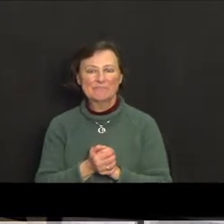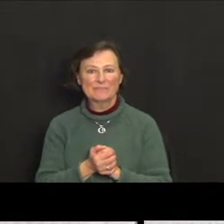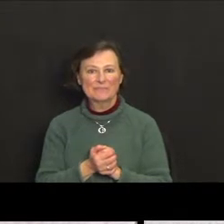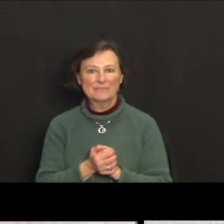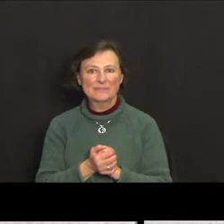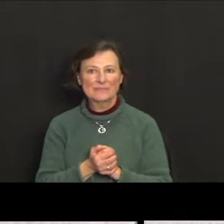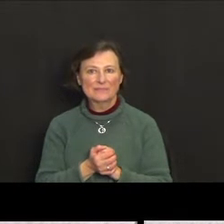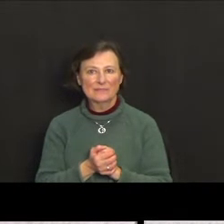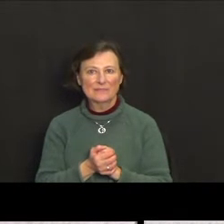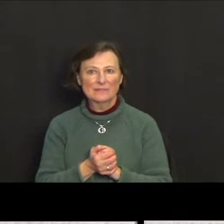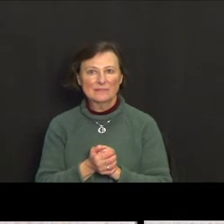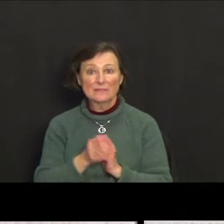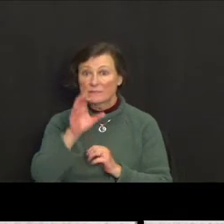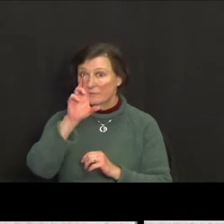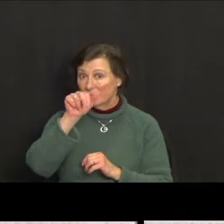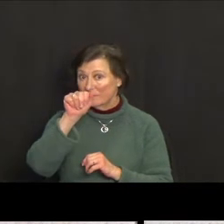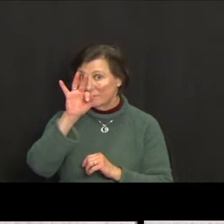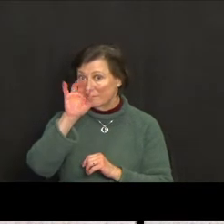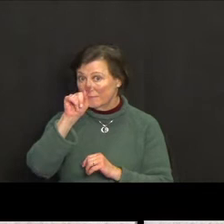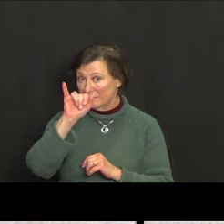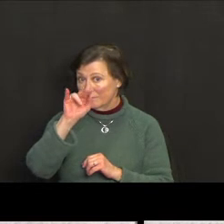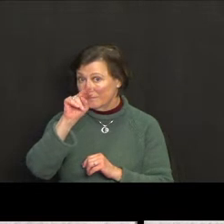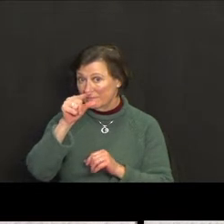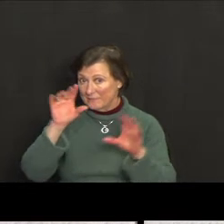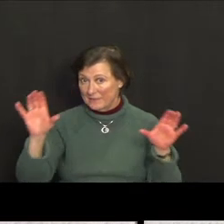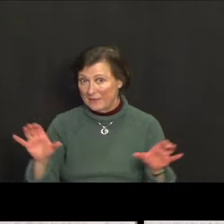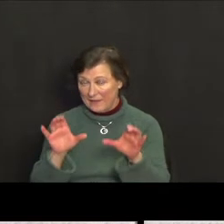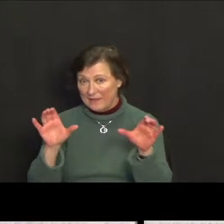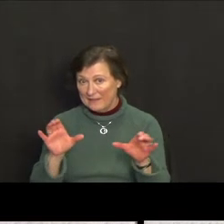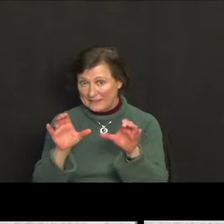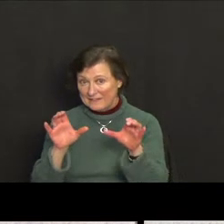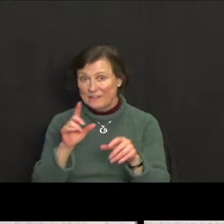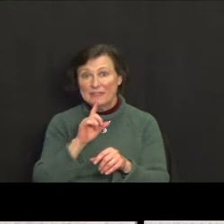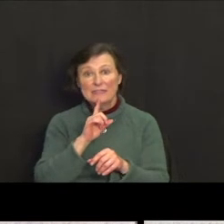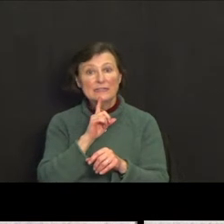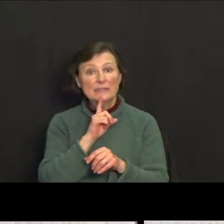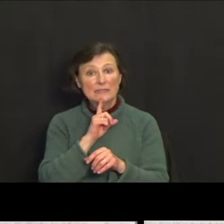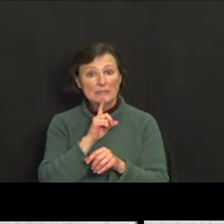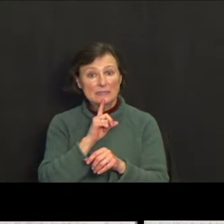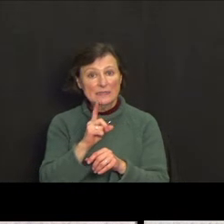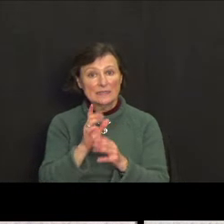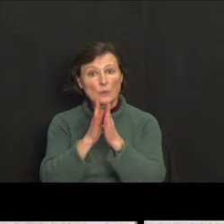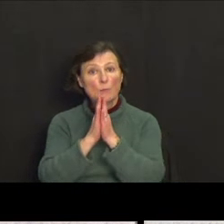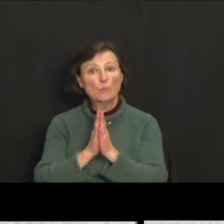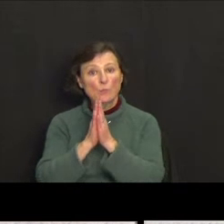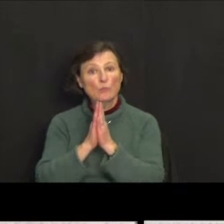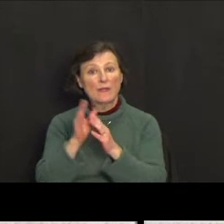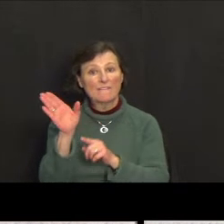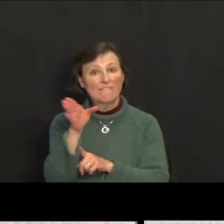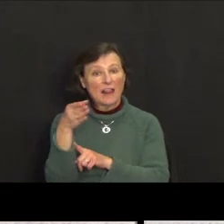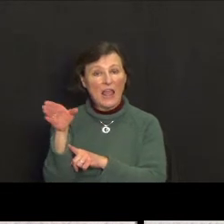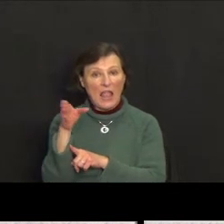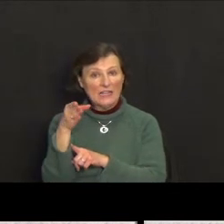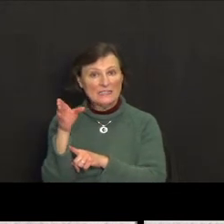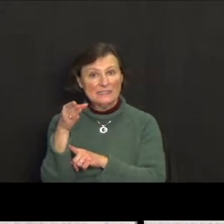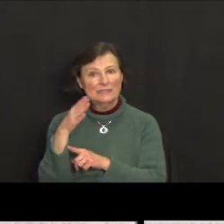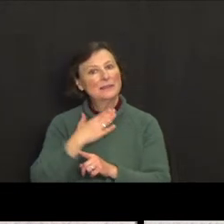The crafting activity that I was going to tell you about is the prayer flags. Please still continue